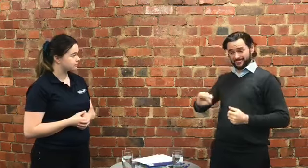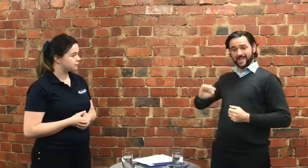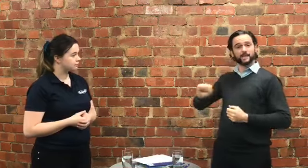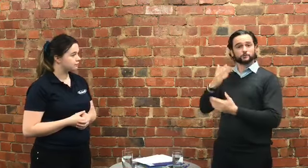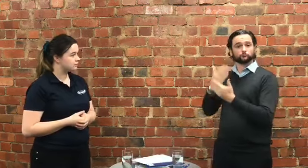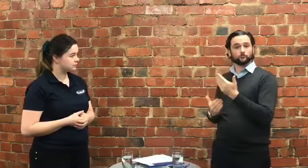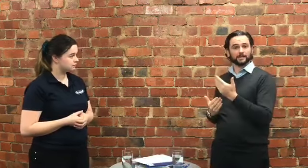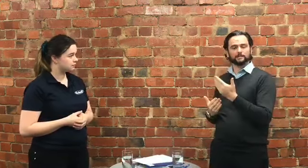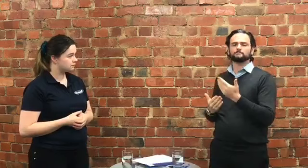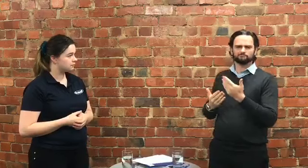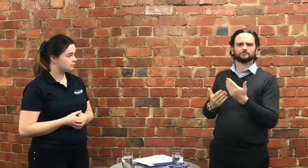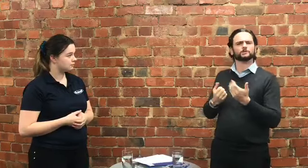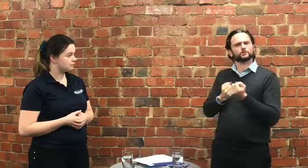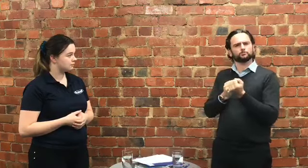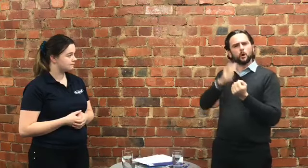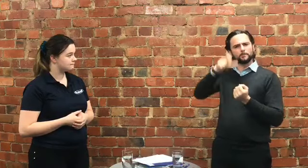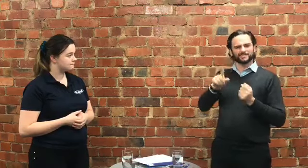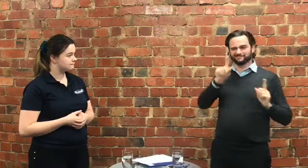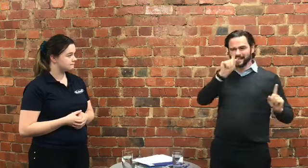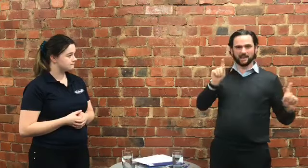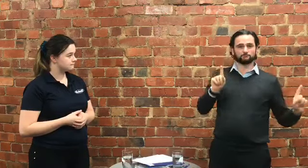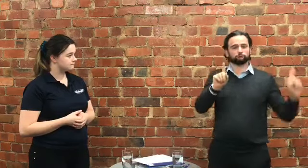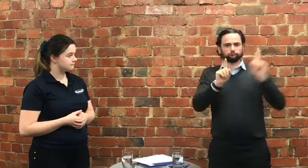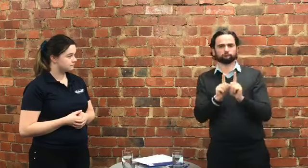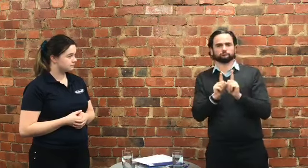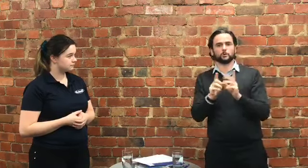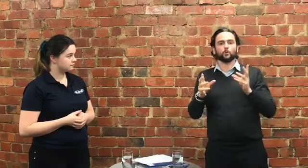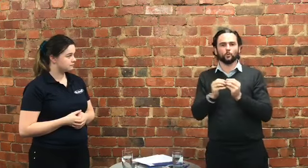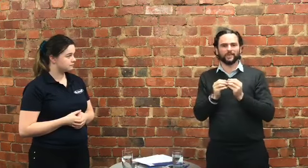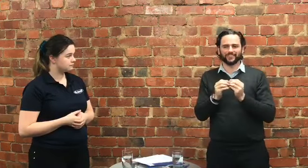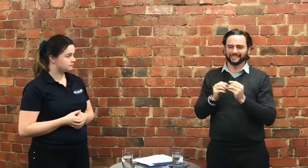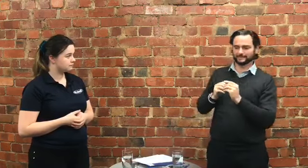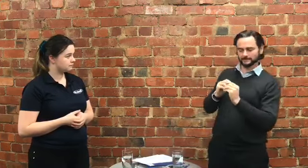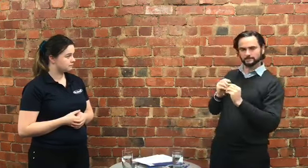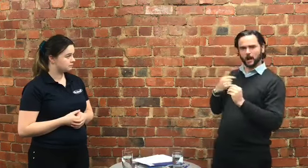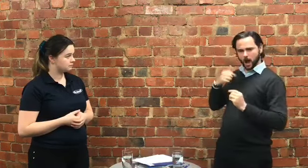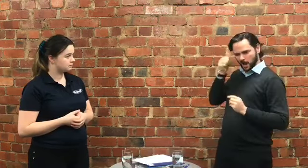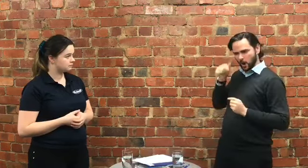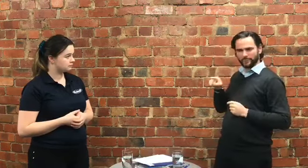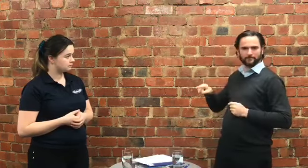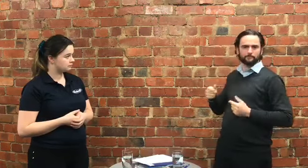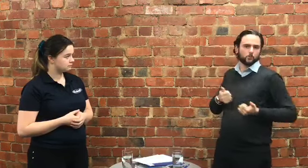they can't express themselves, their story. So, in that instance, the support person